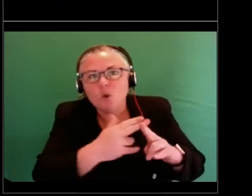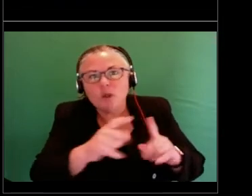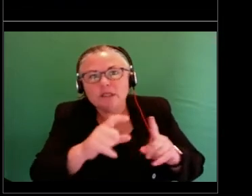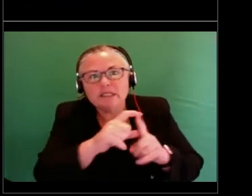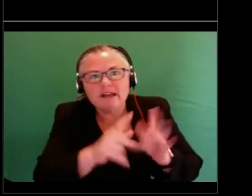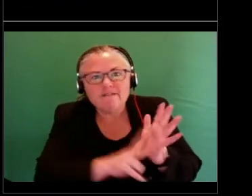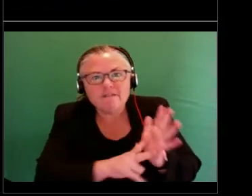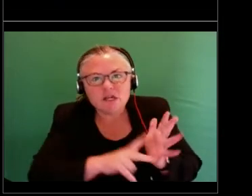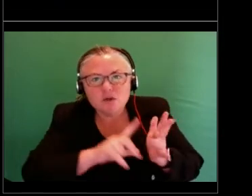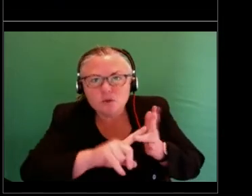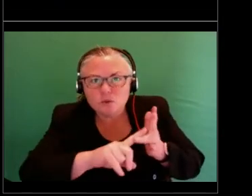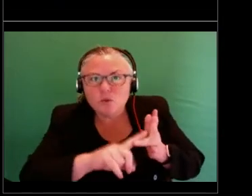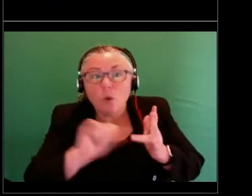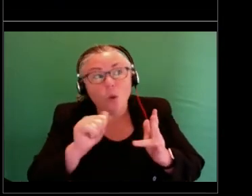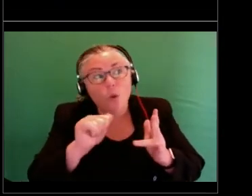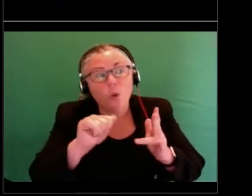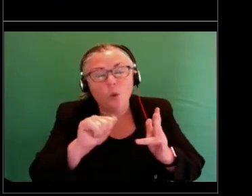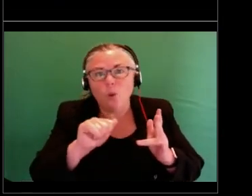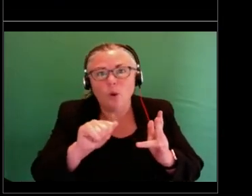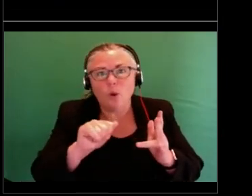send us, that would be helpful.